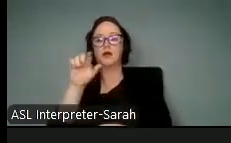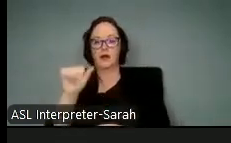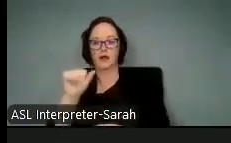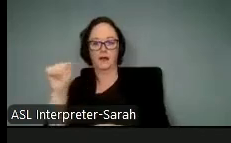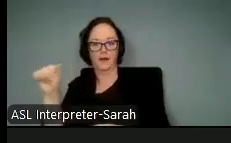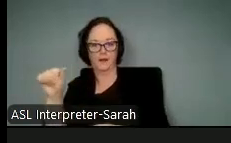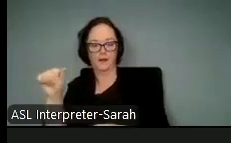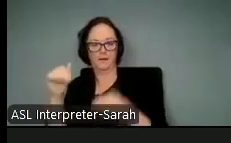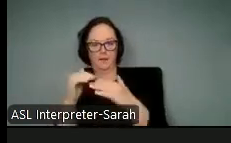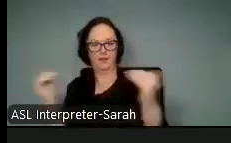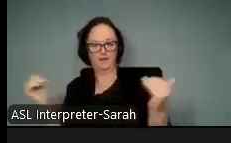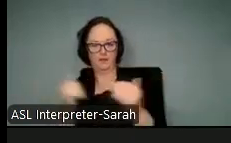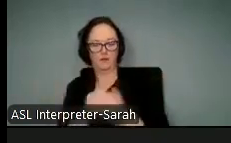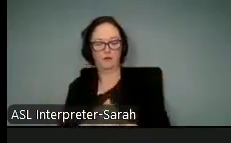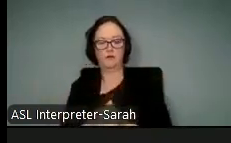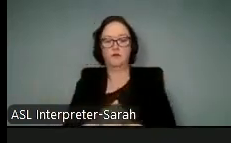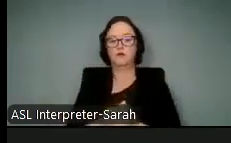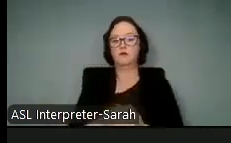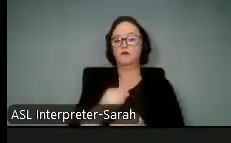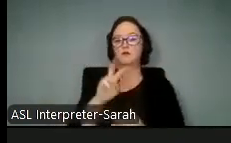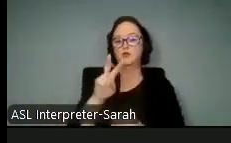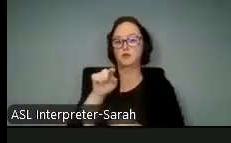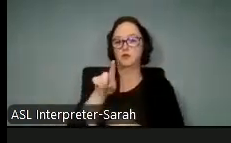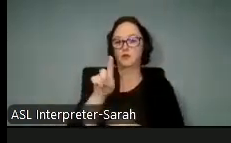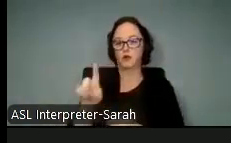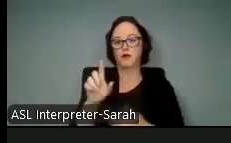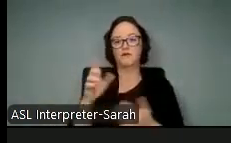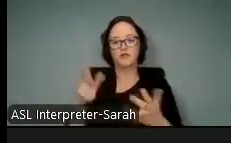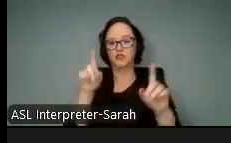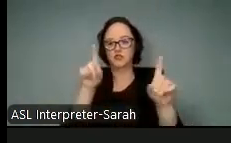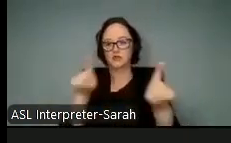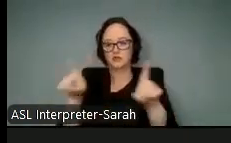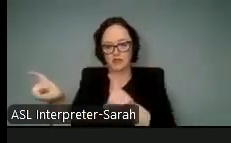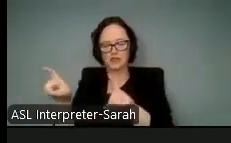because it is mature, it's been tested in the field, we're going to talk about this a little bit later.